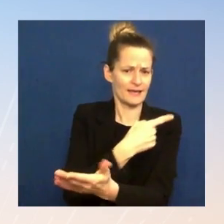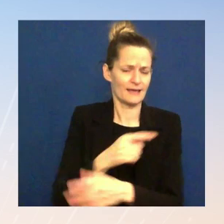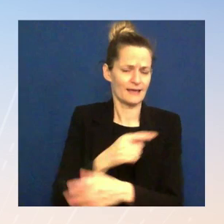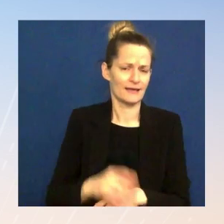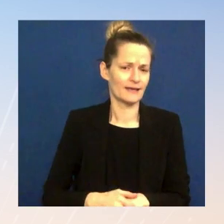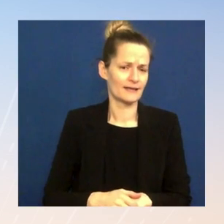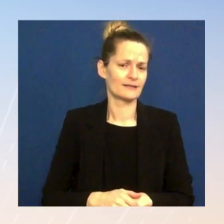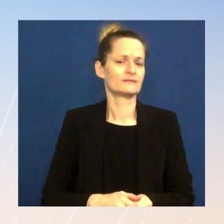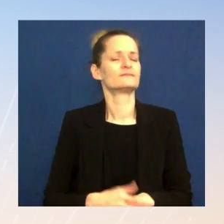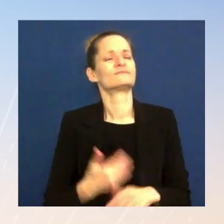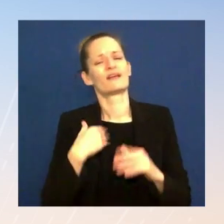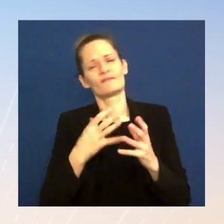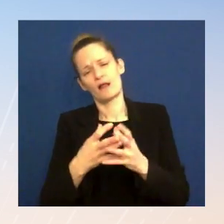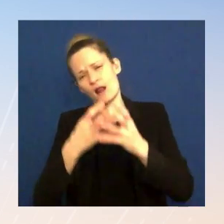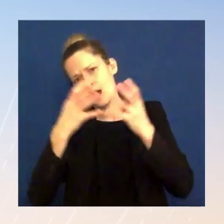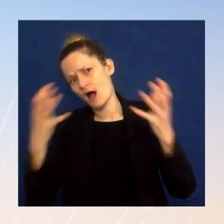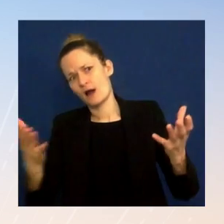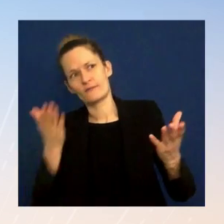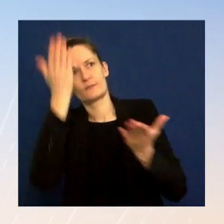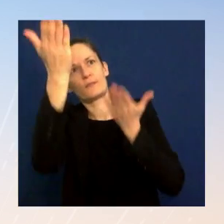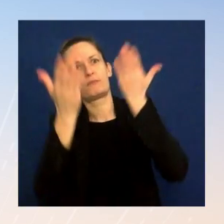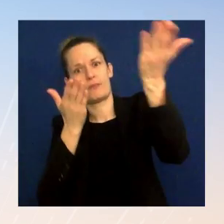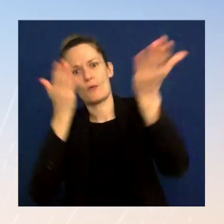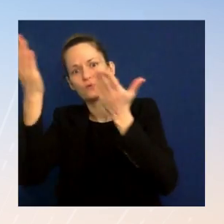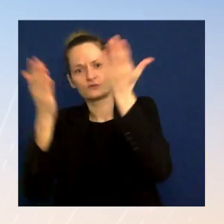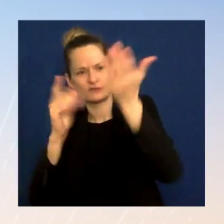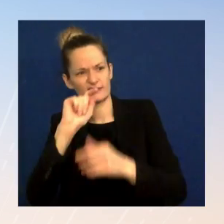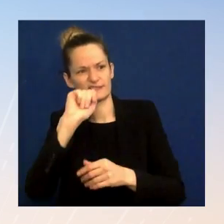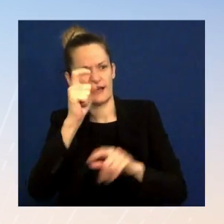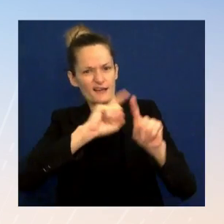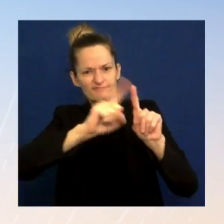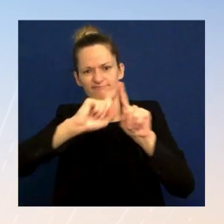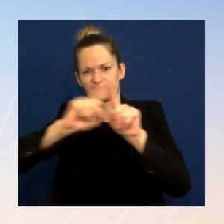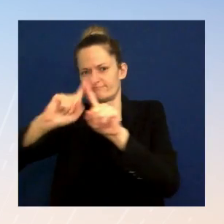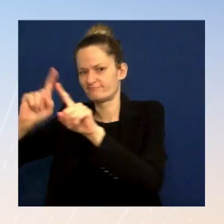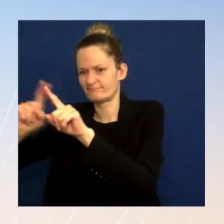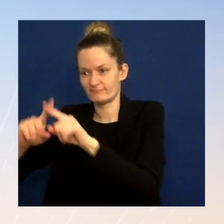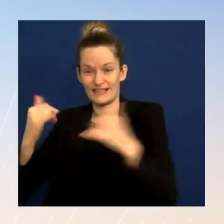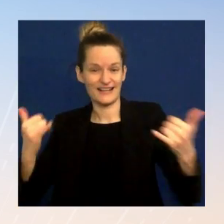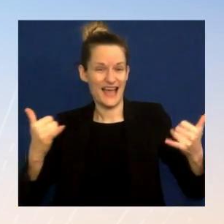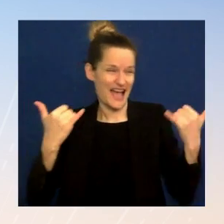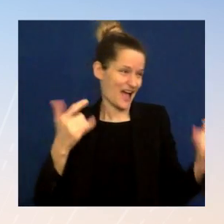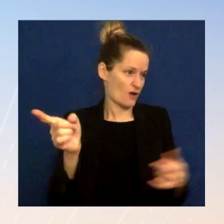that are out there that are being discussed by members right now as a means of not just paying for the package